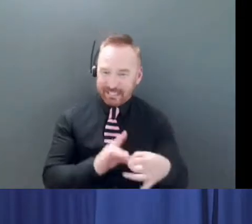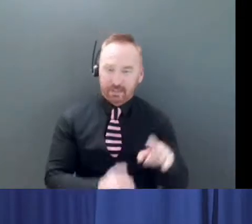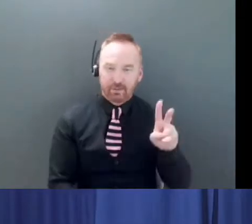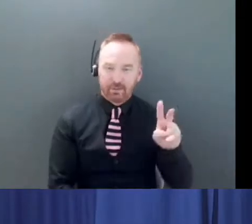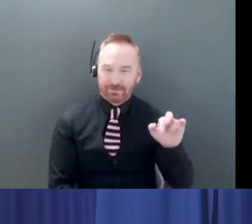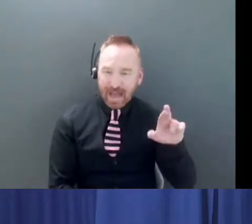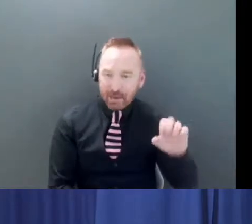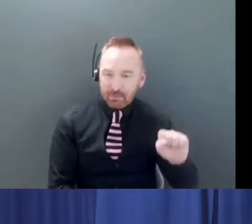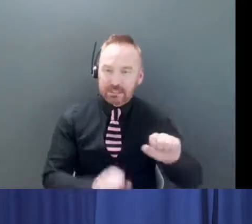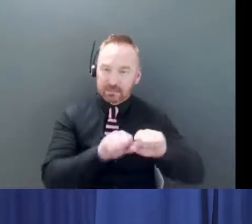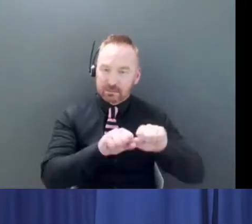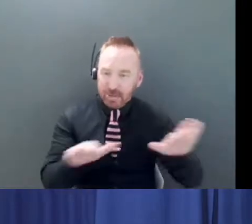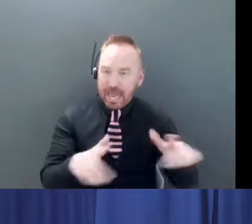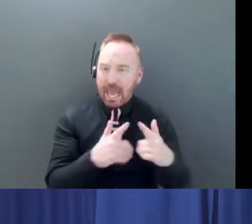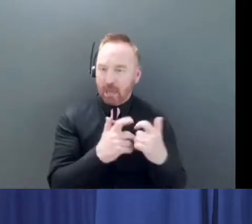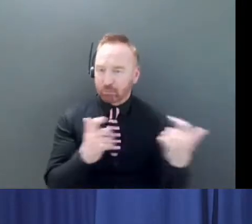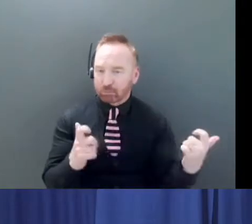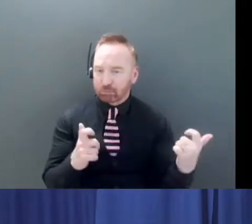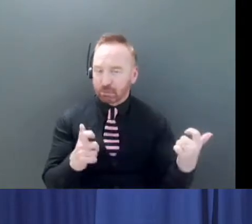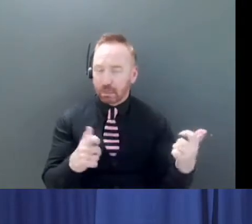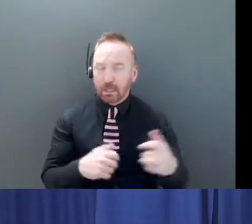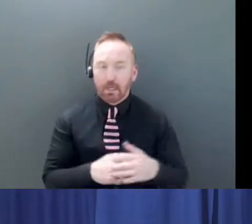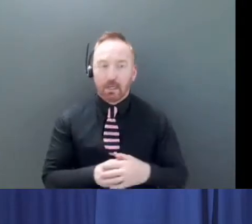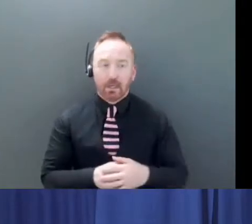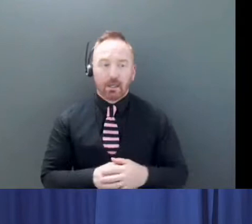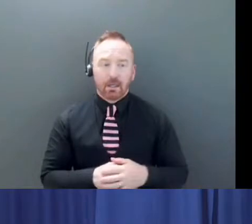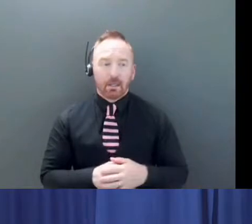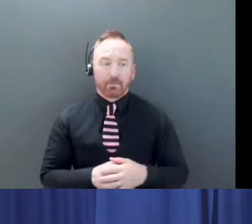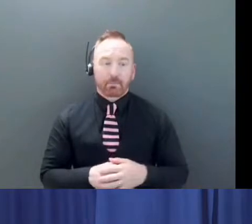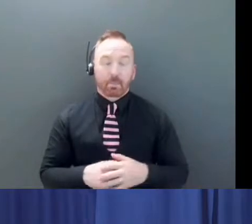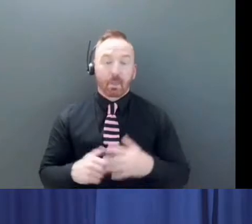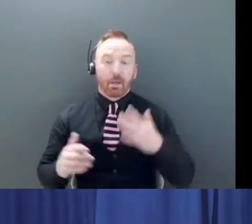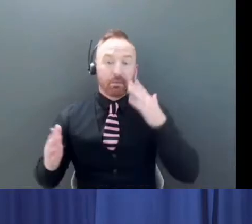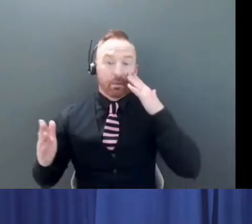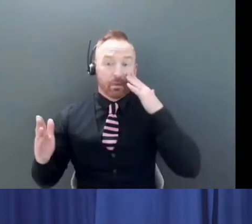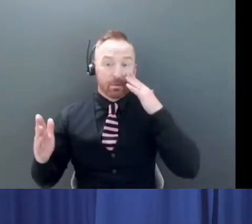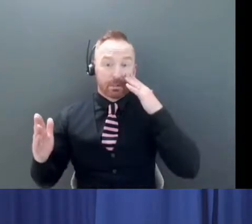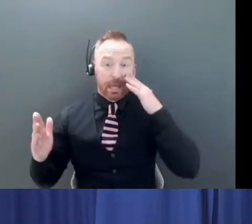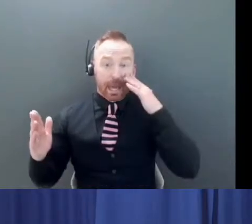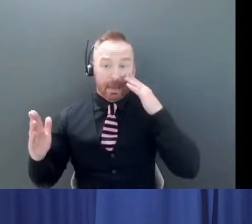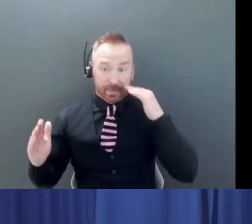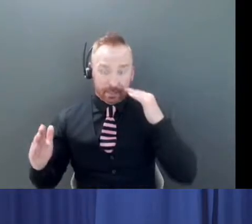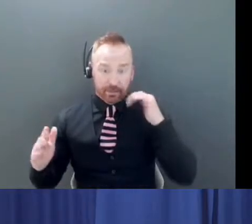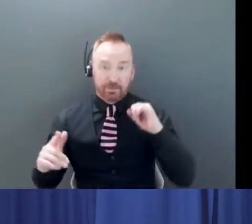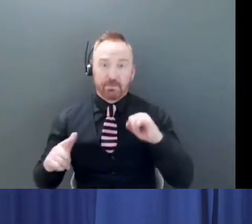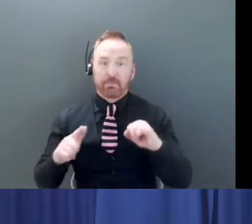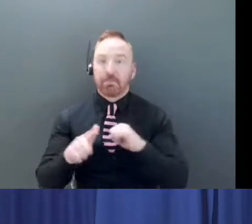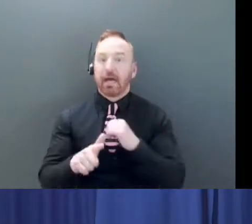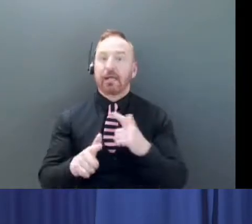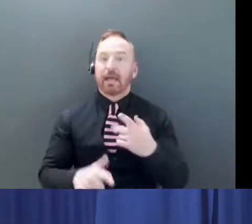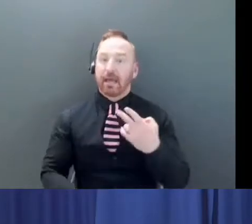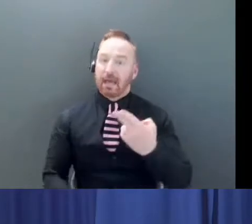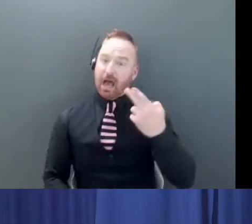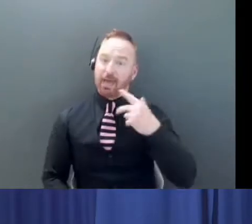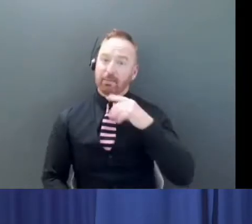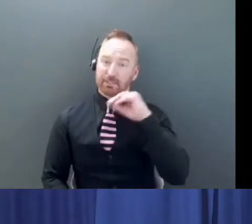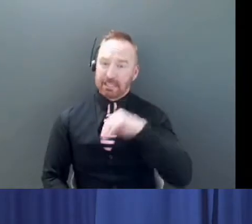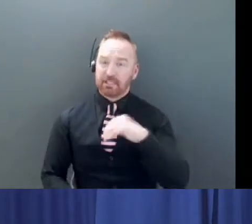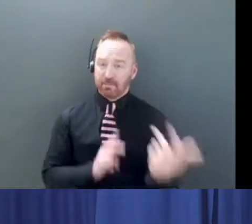So there is an expectation and